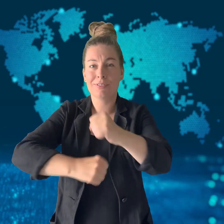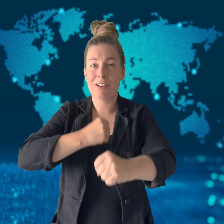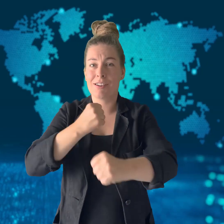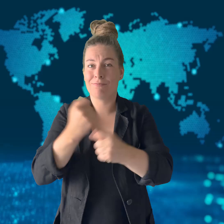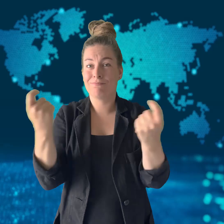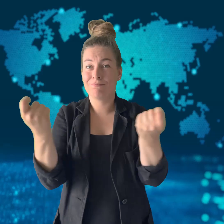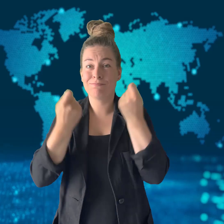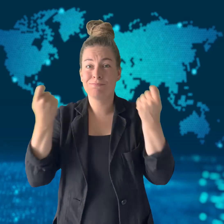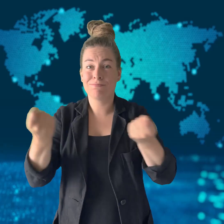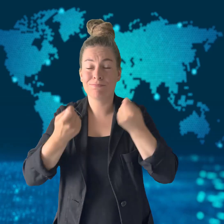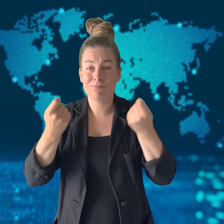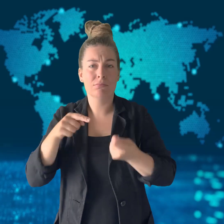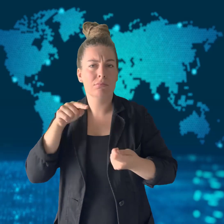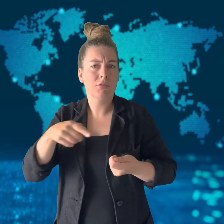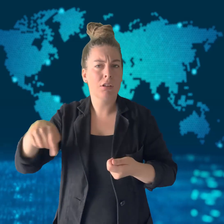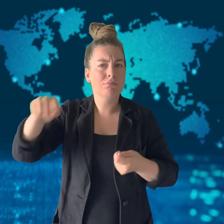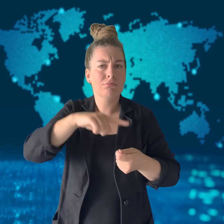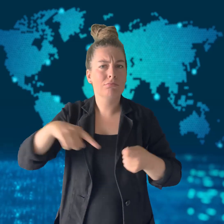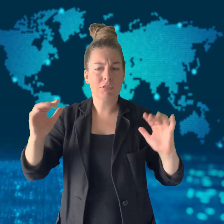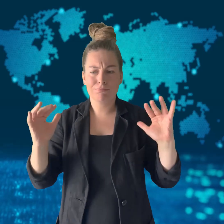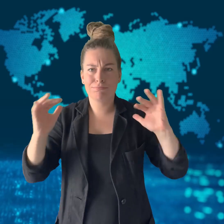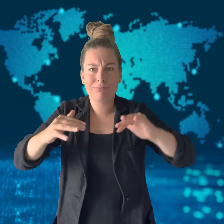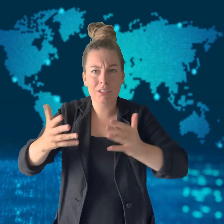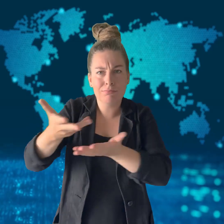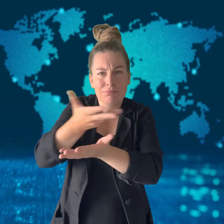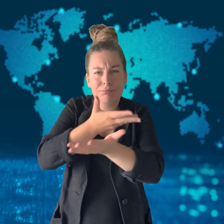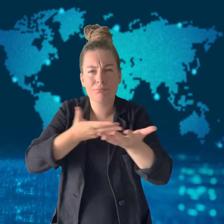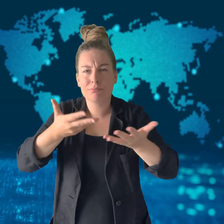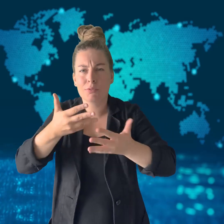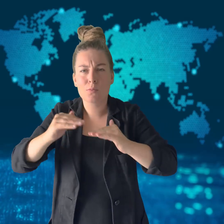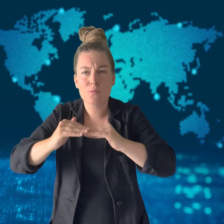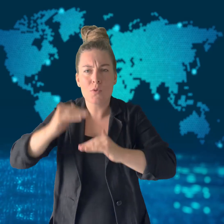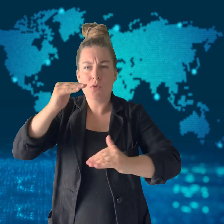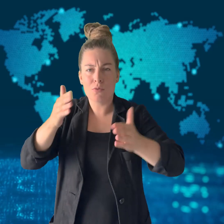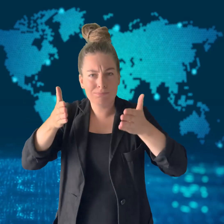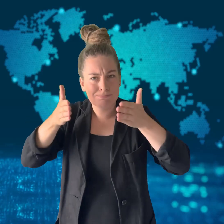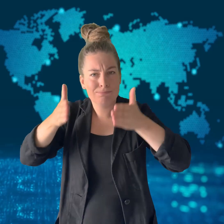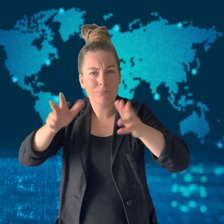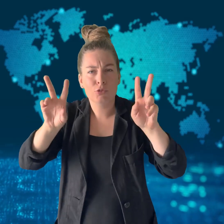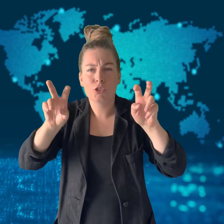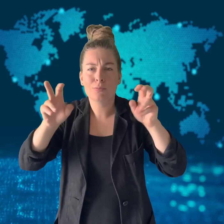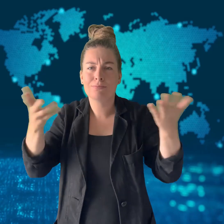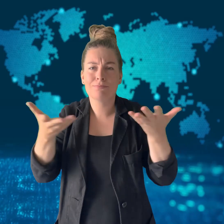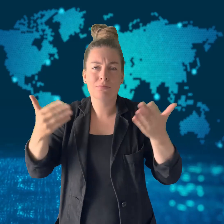The discussions focused on the group's future.